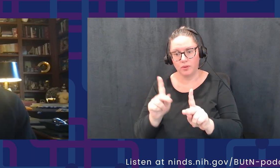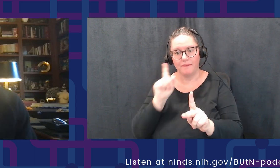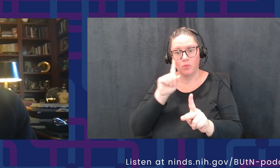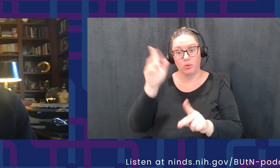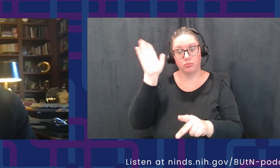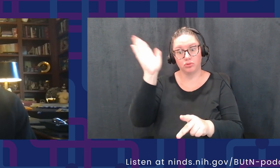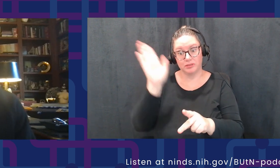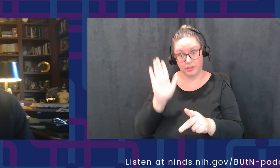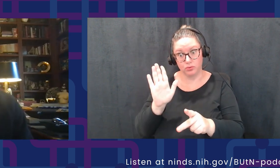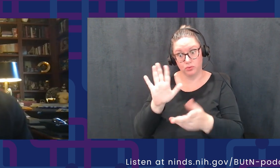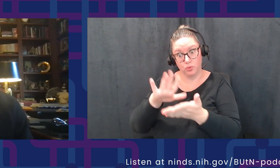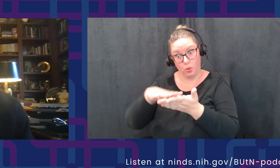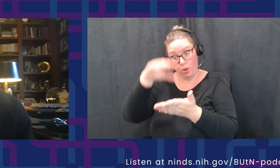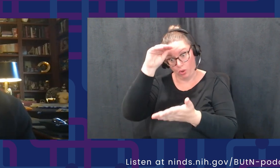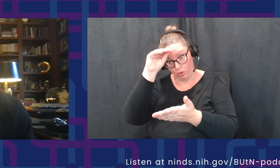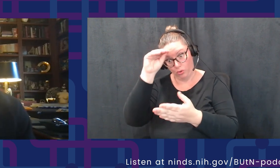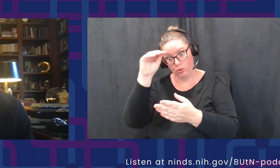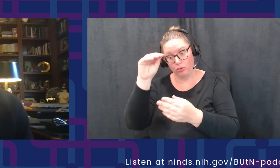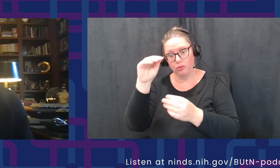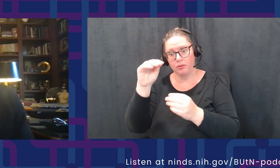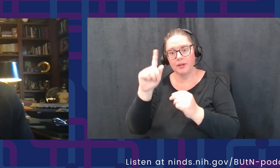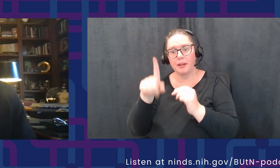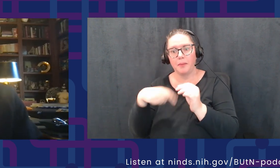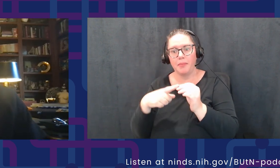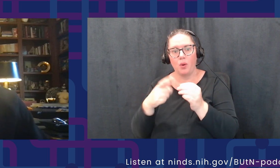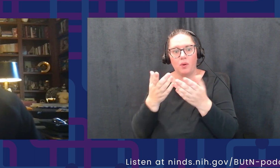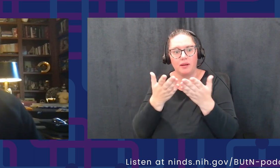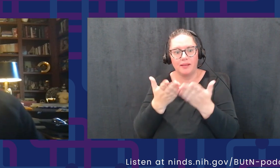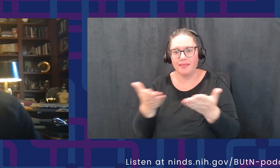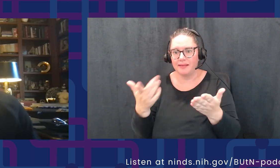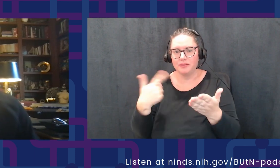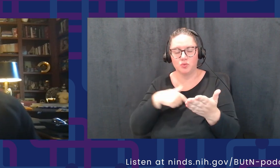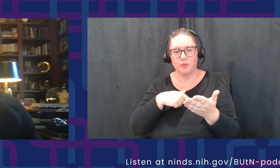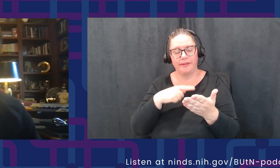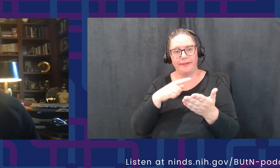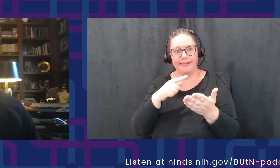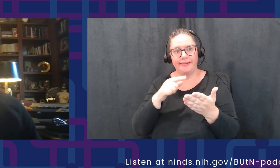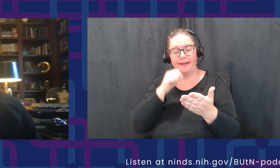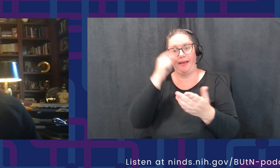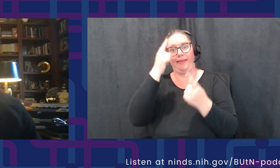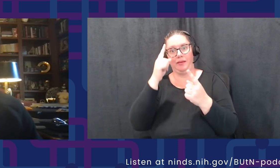the presenter to learn about things that we may not be thinking about in our own